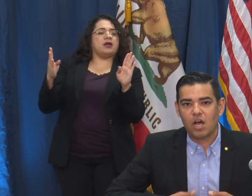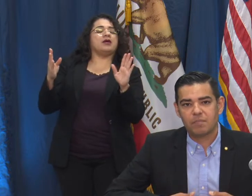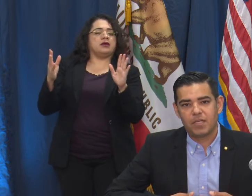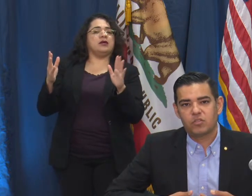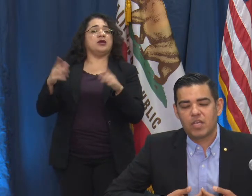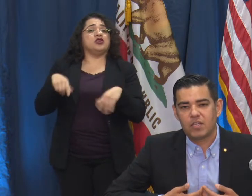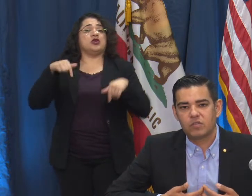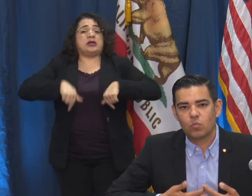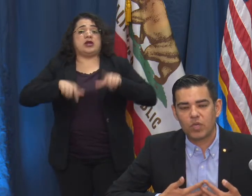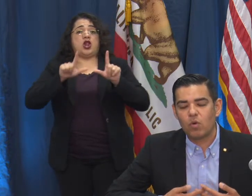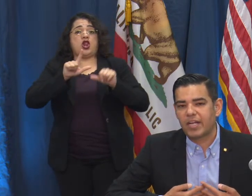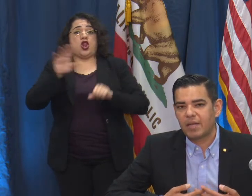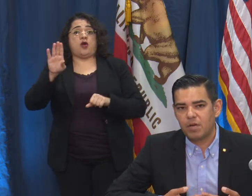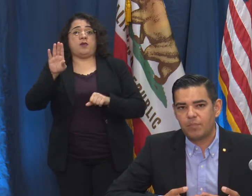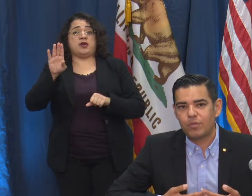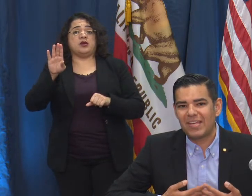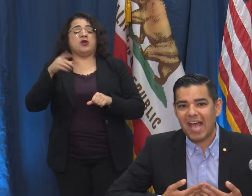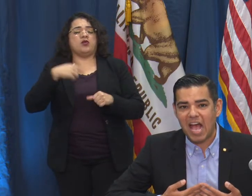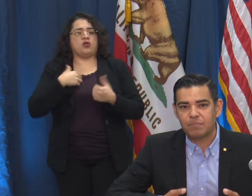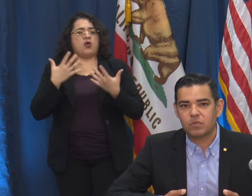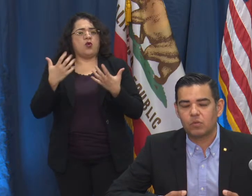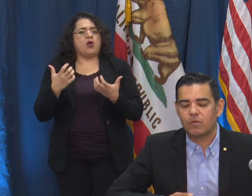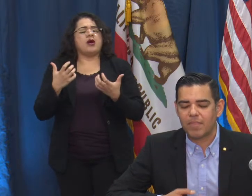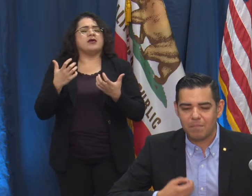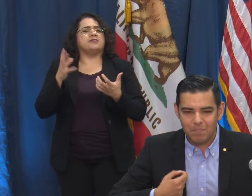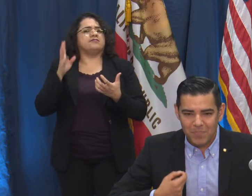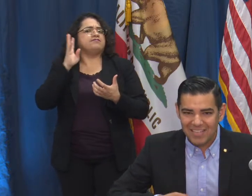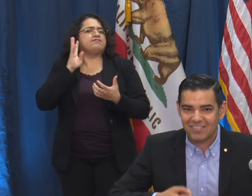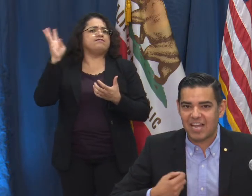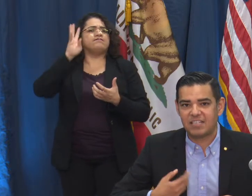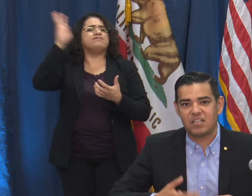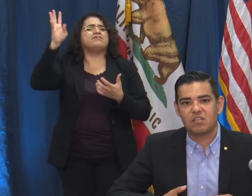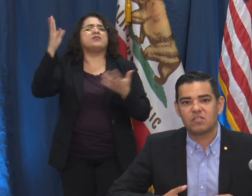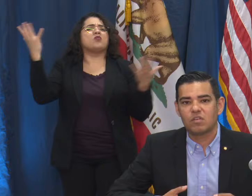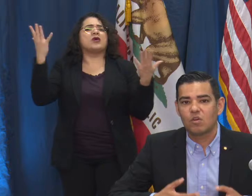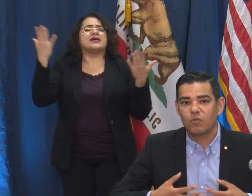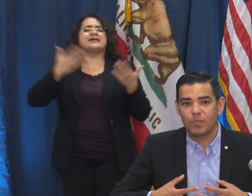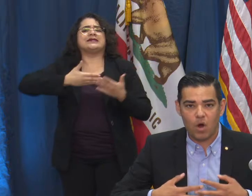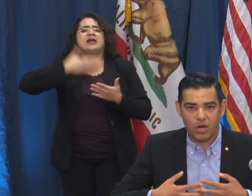Long Beach is we want to come up with the absolute best ideas from our